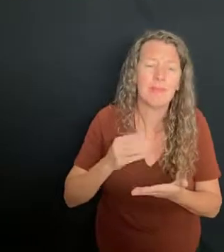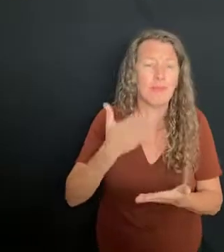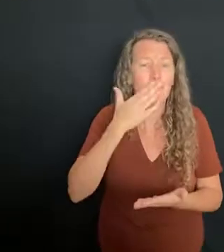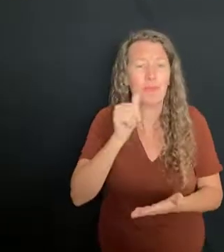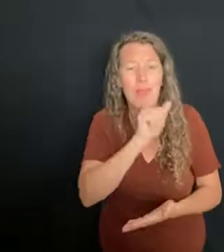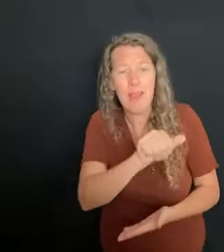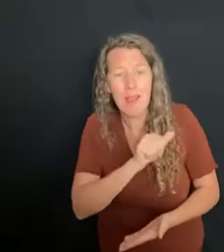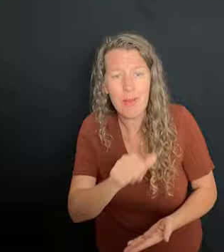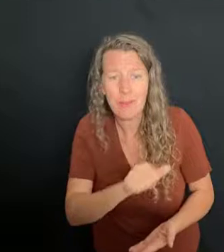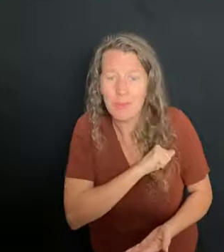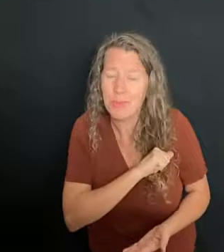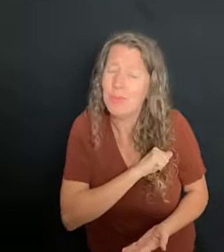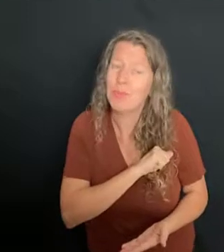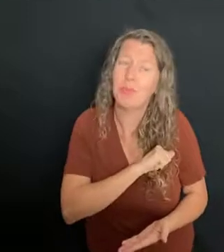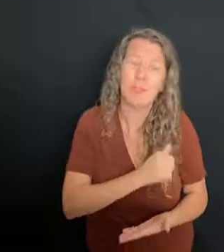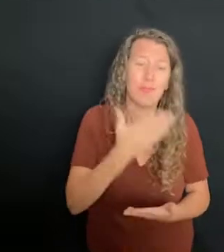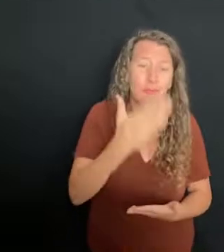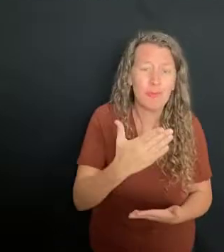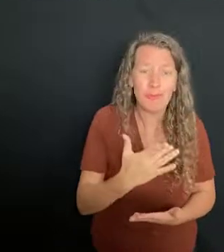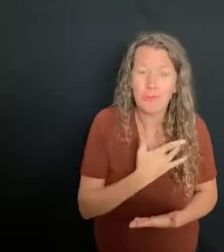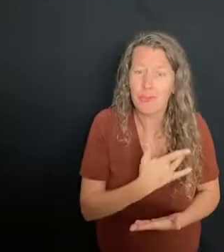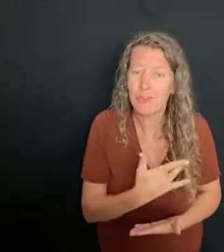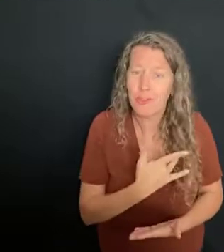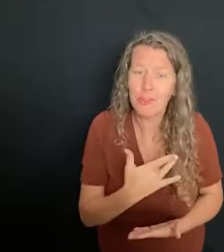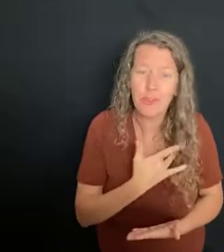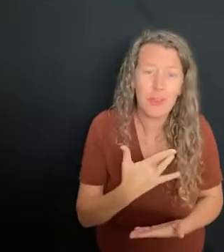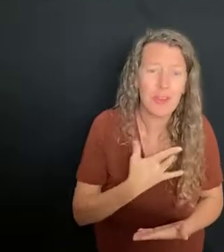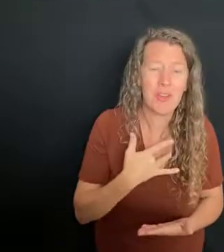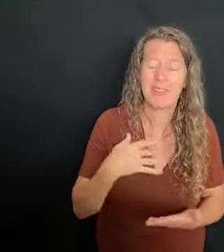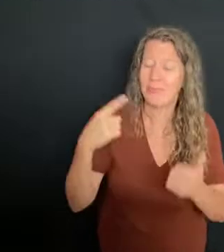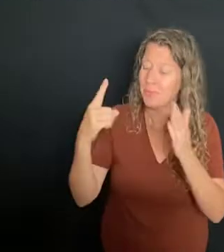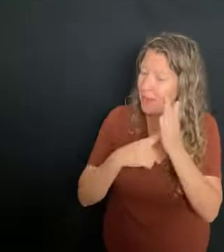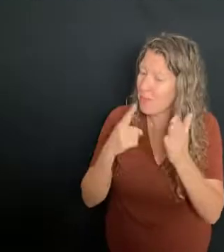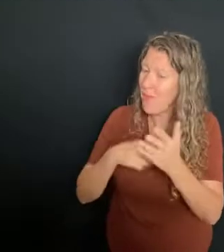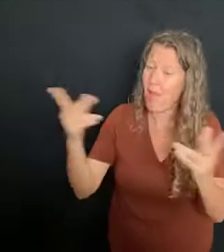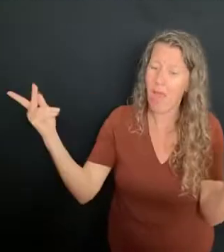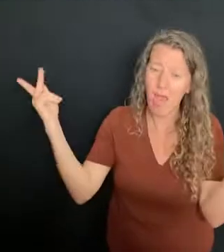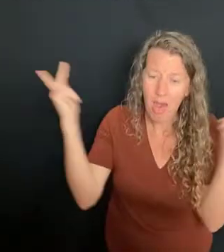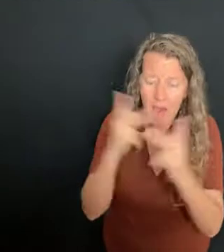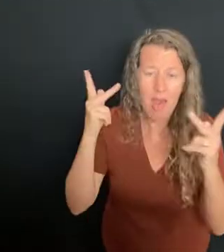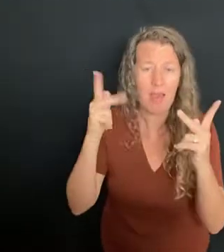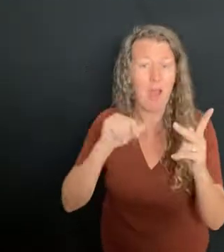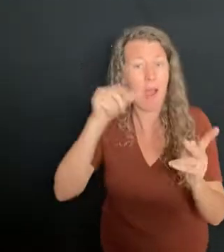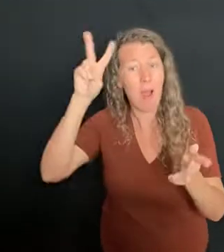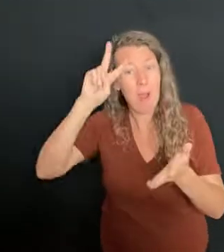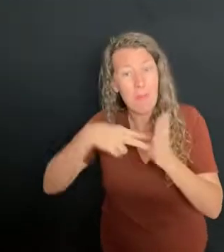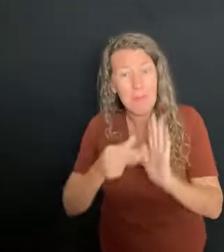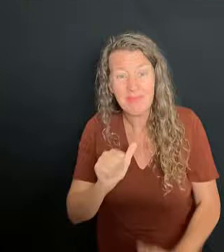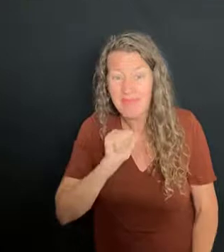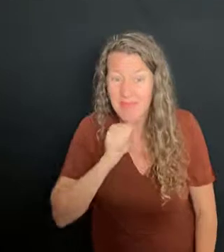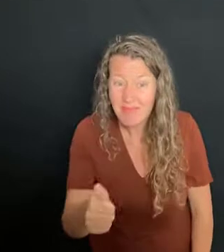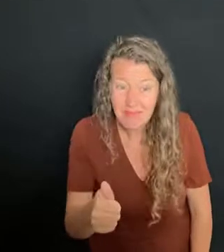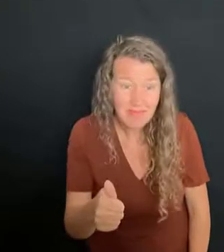But now she's a little girl who knows she has SPD. Who is getting all of the things her body needs,